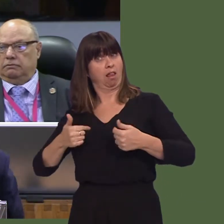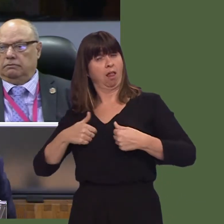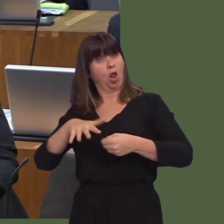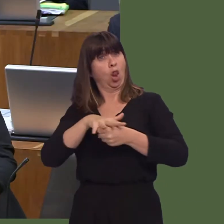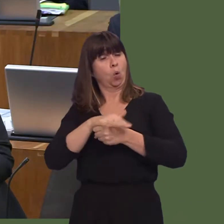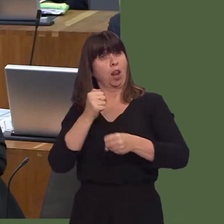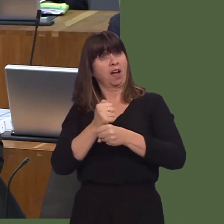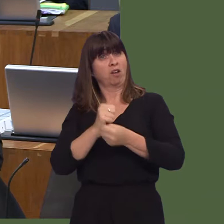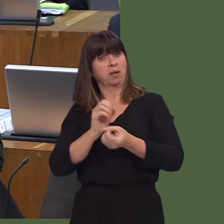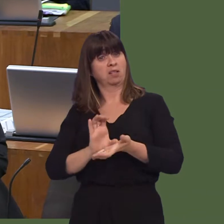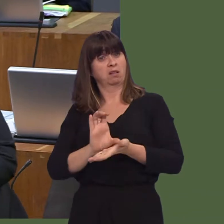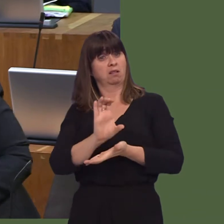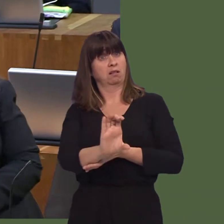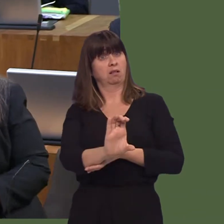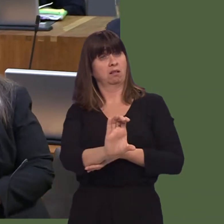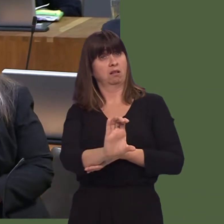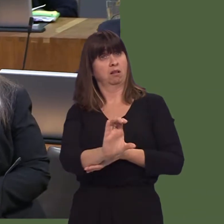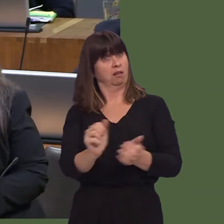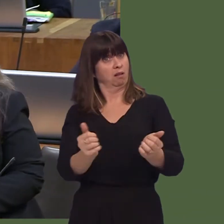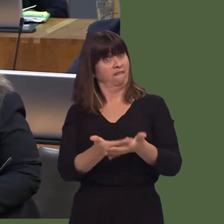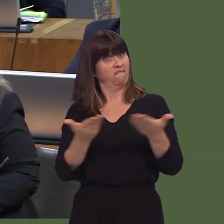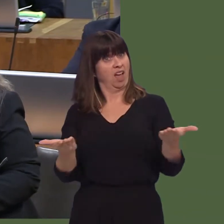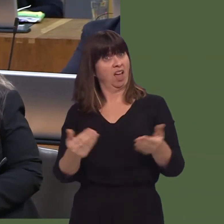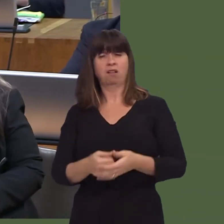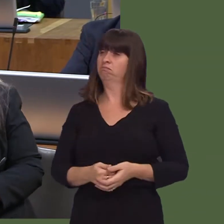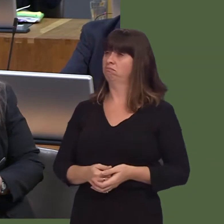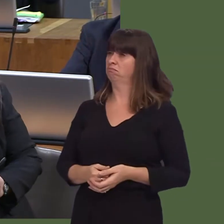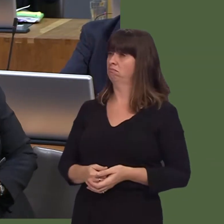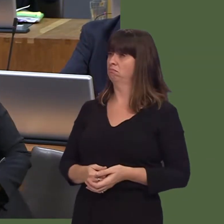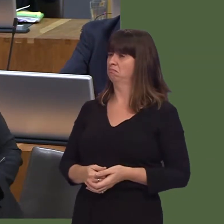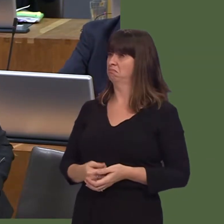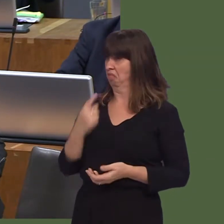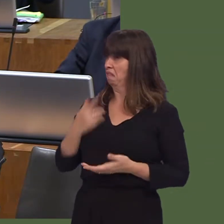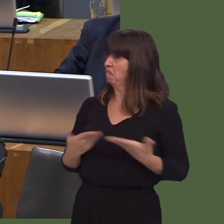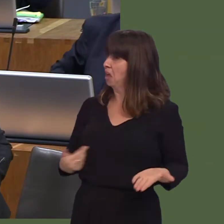Julie James AM: No, I don't at all agree with that.